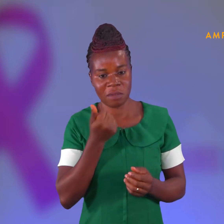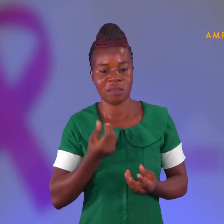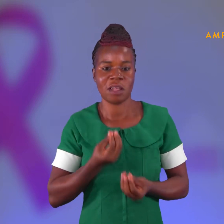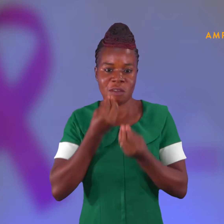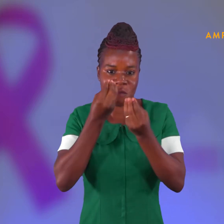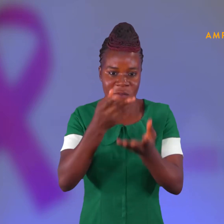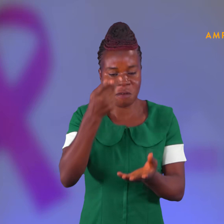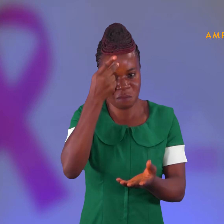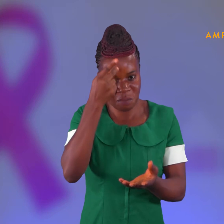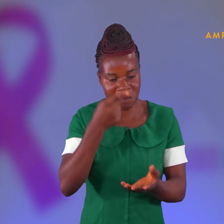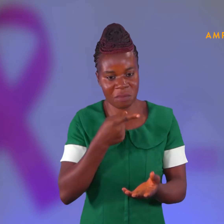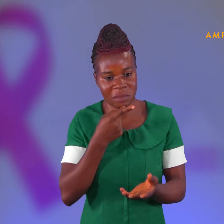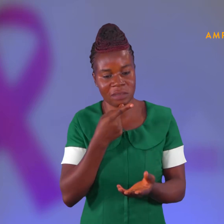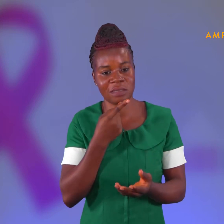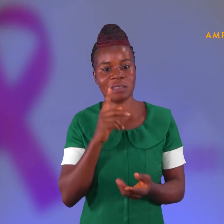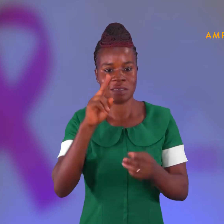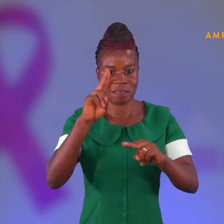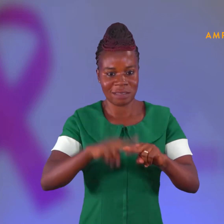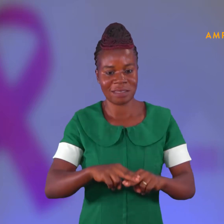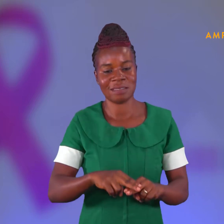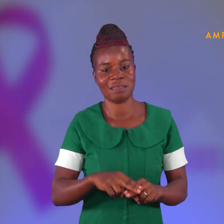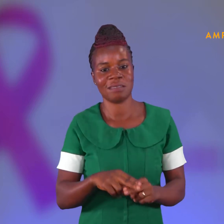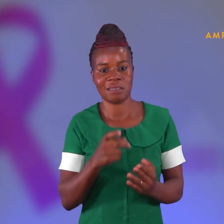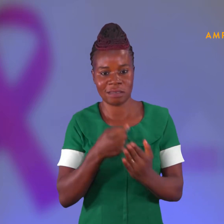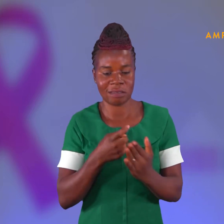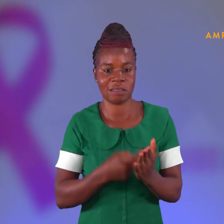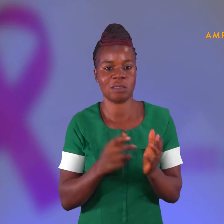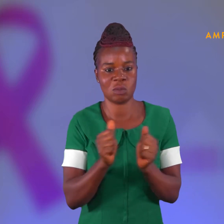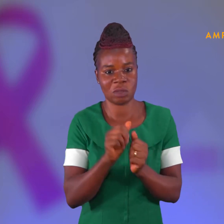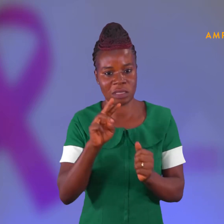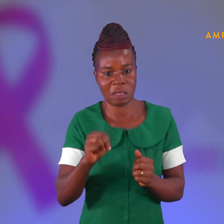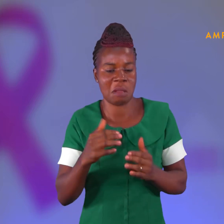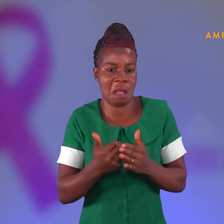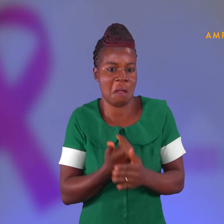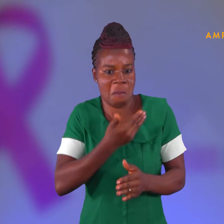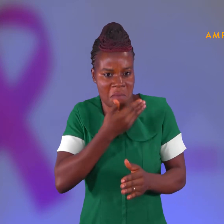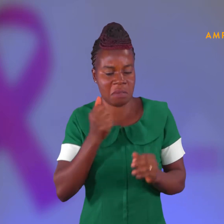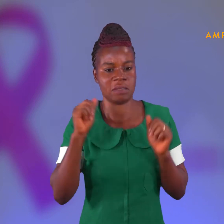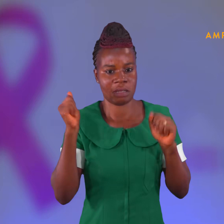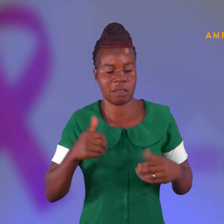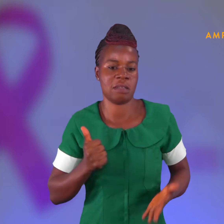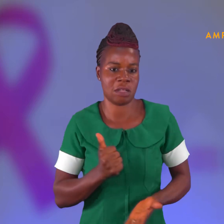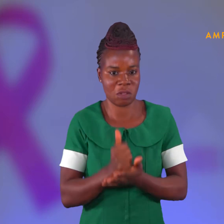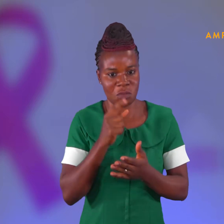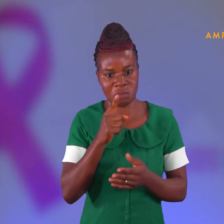It is better to sit with your parents and discuss the issue to find out the best way they can help you.